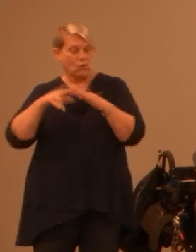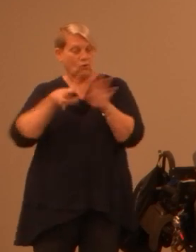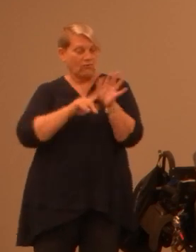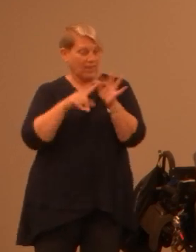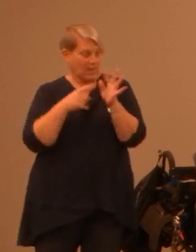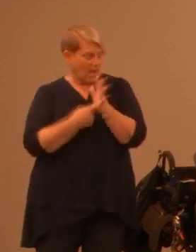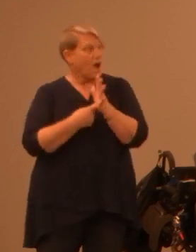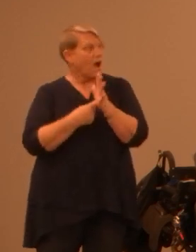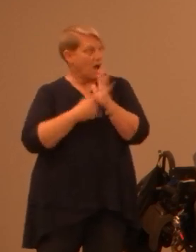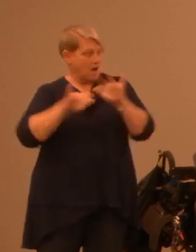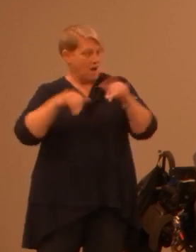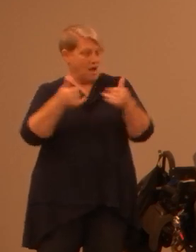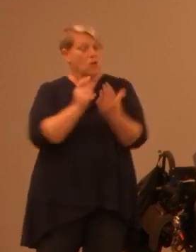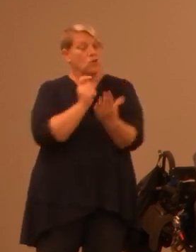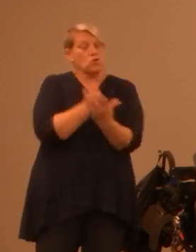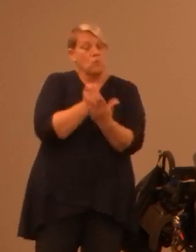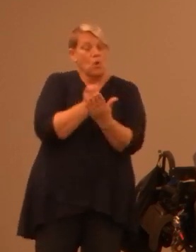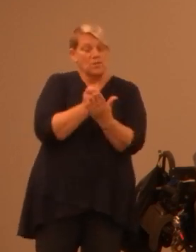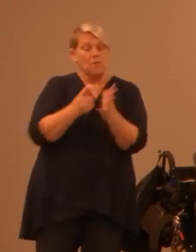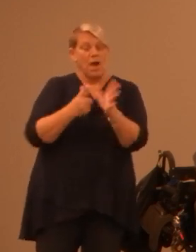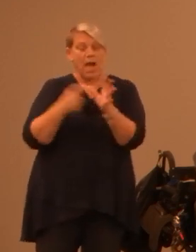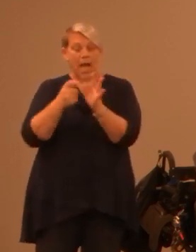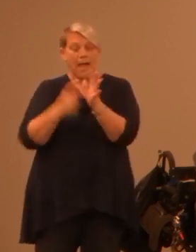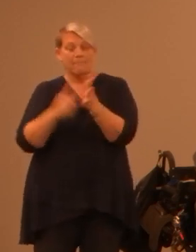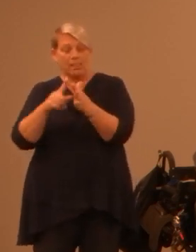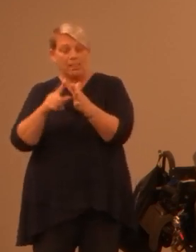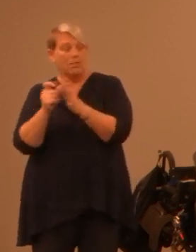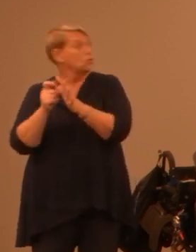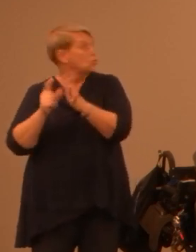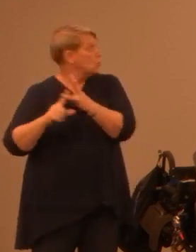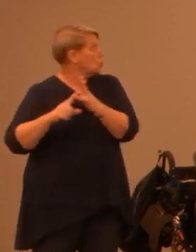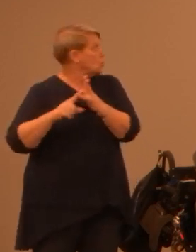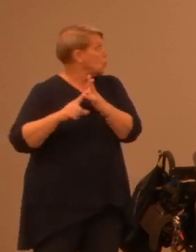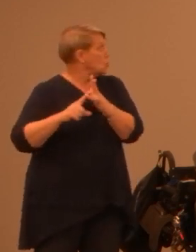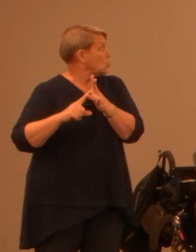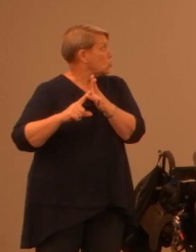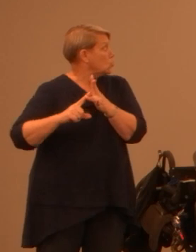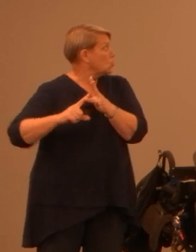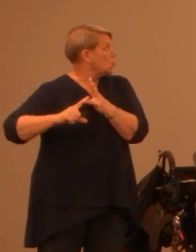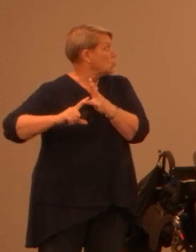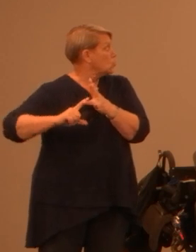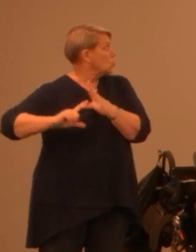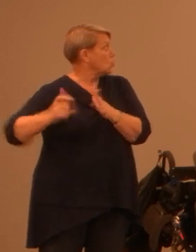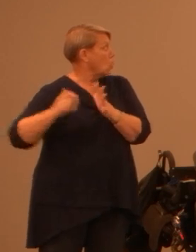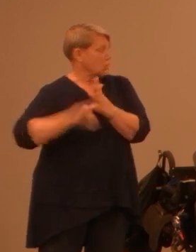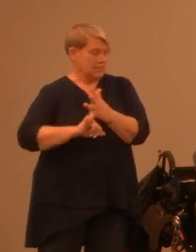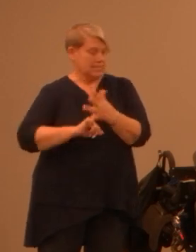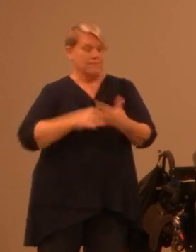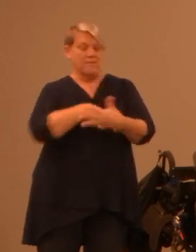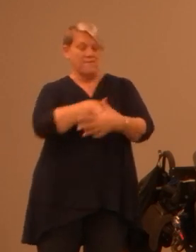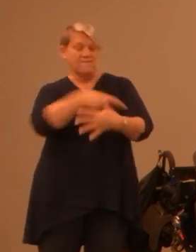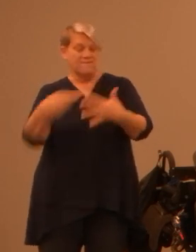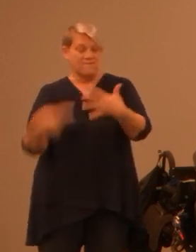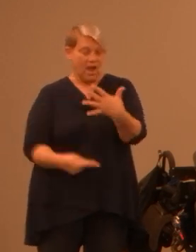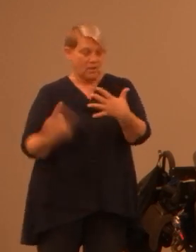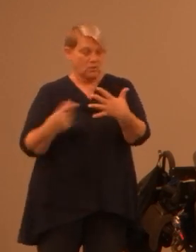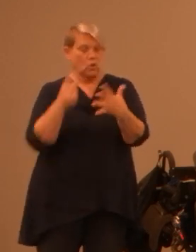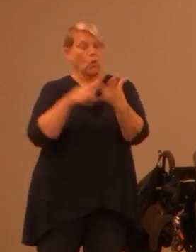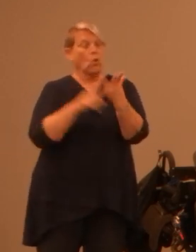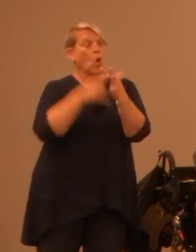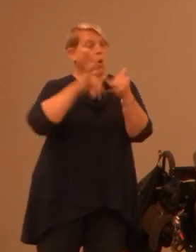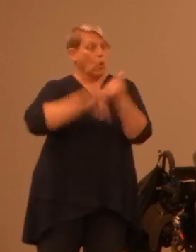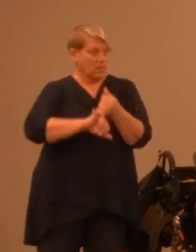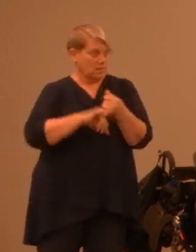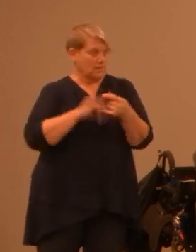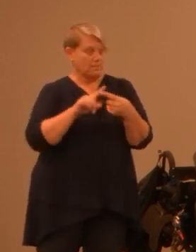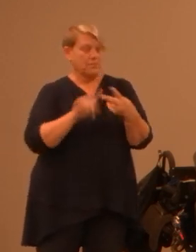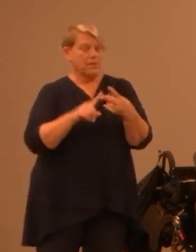and that's sponsored by AbleDocs. And the finalists are: Coles, RAC,